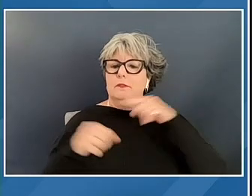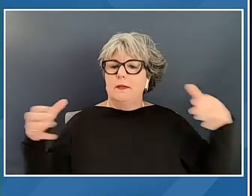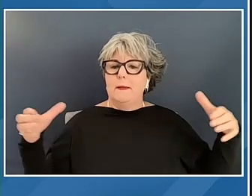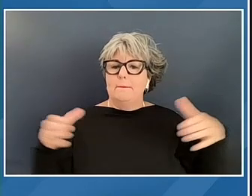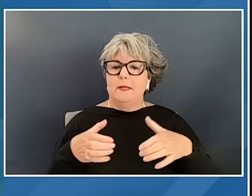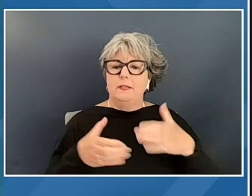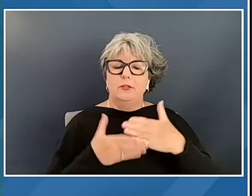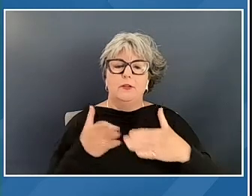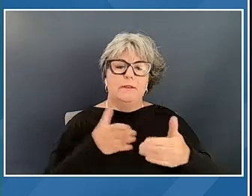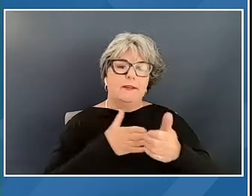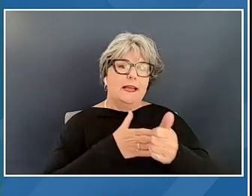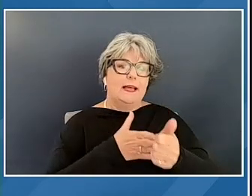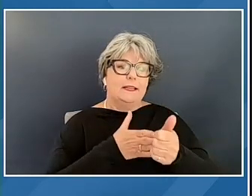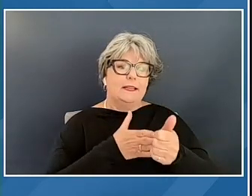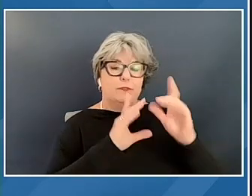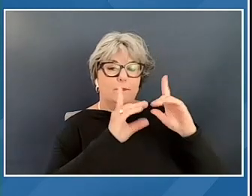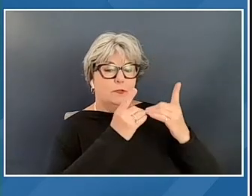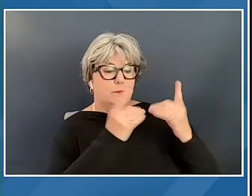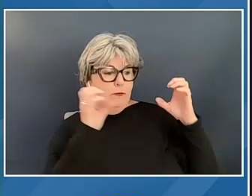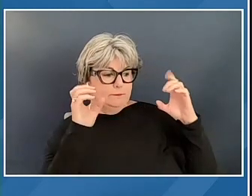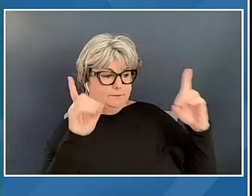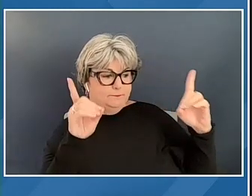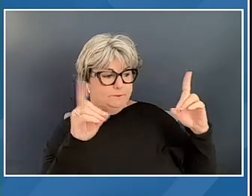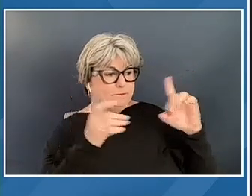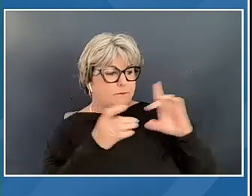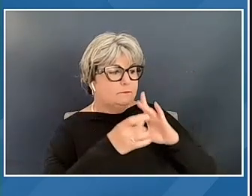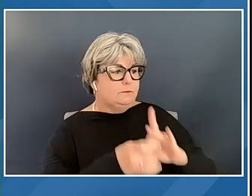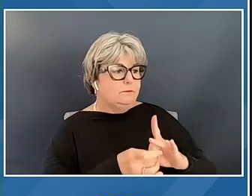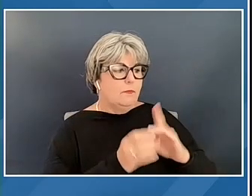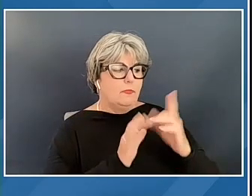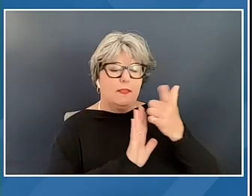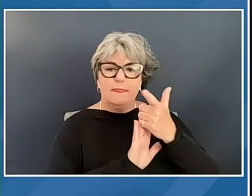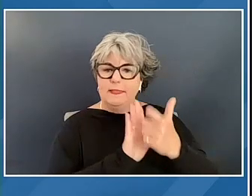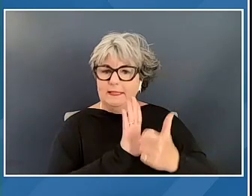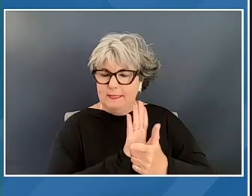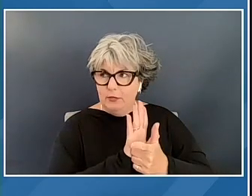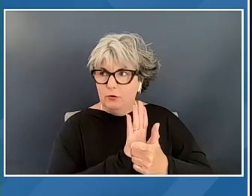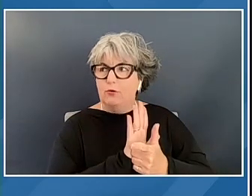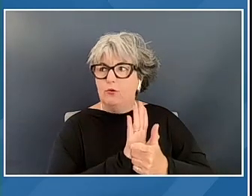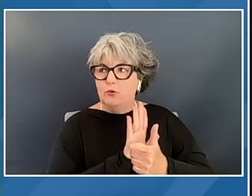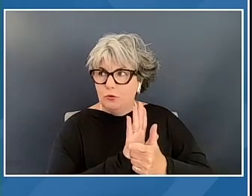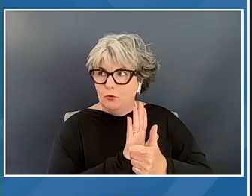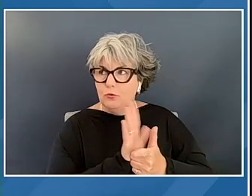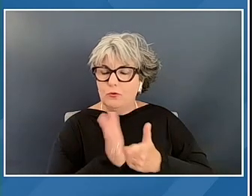from the Department about sort of the legal sort of bumpers that they feel they